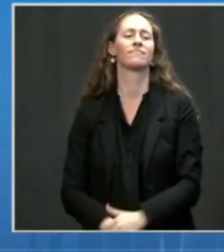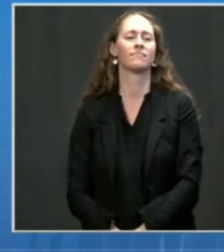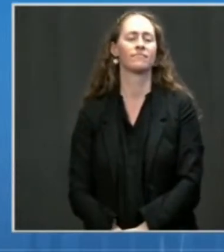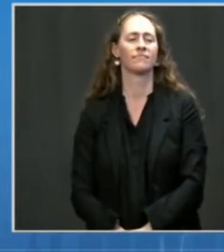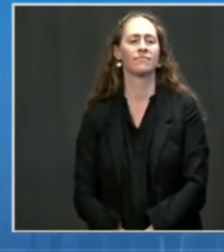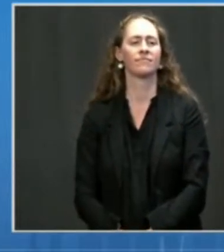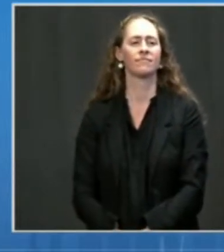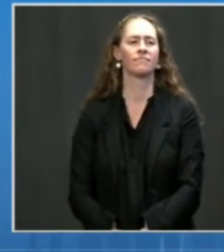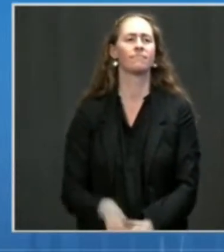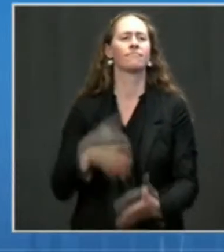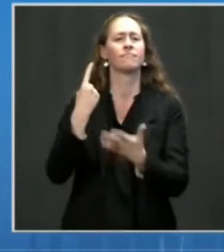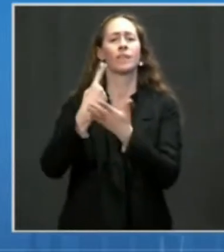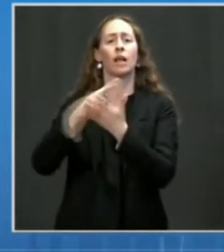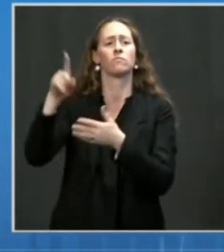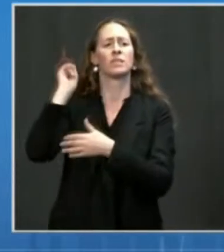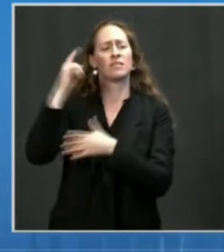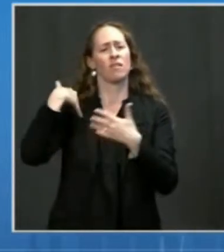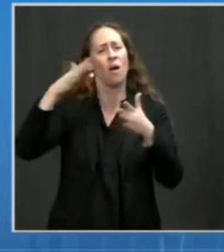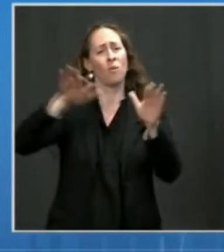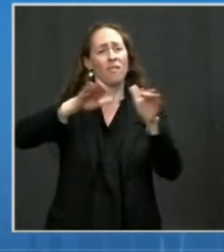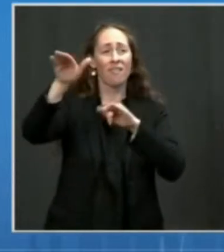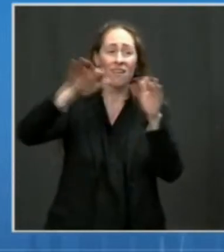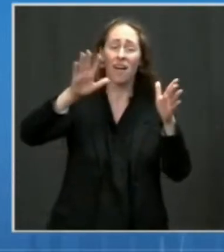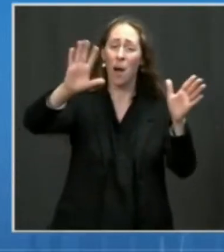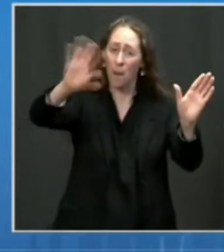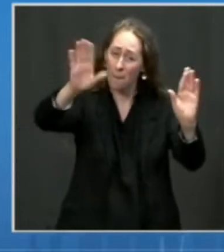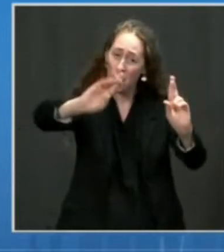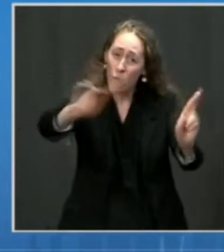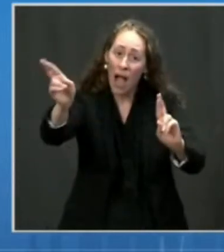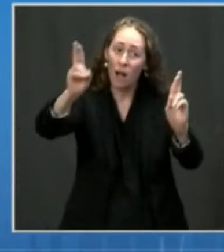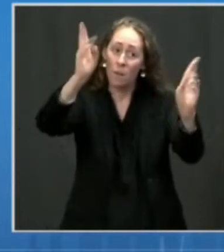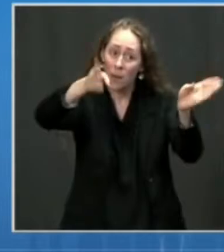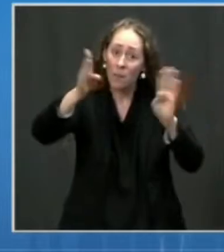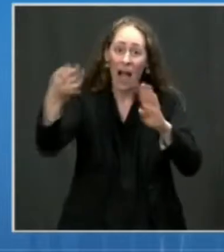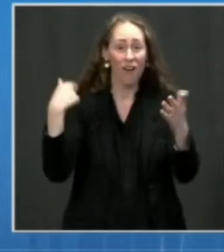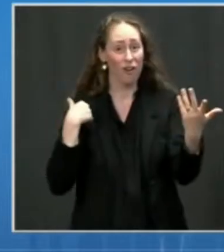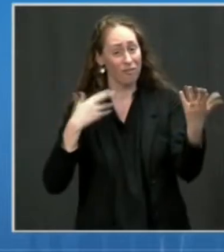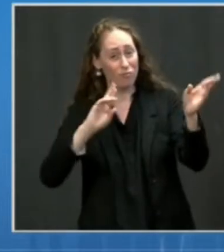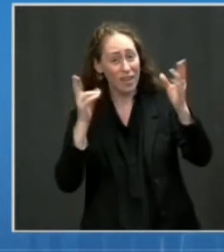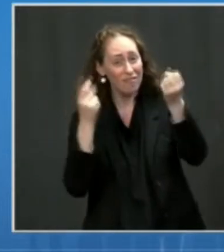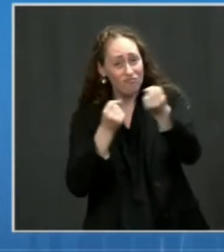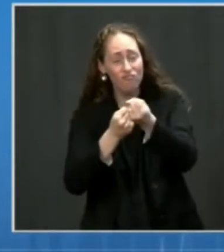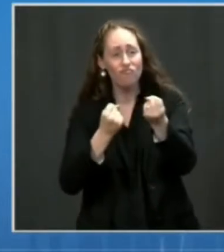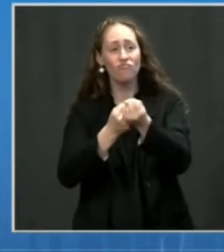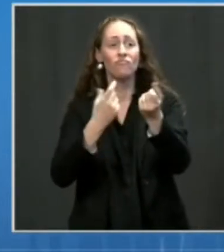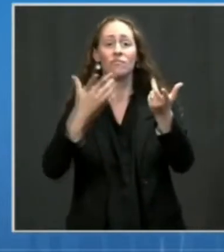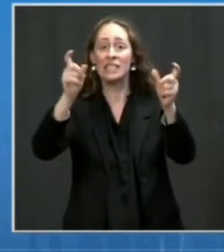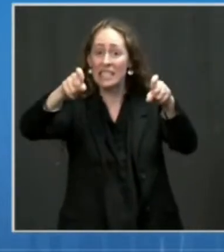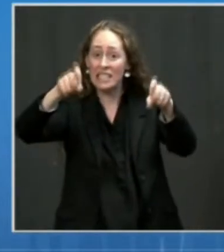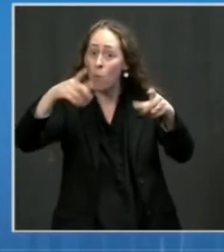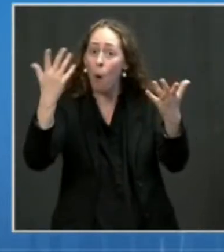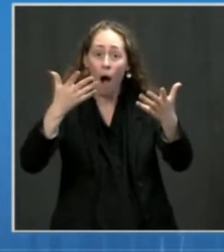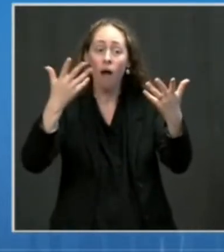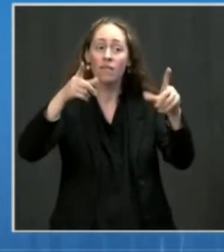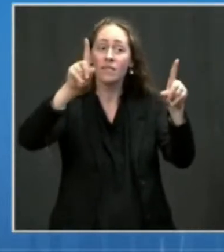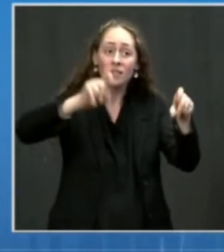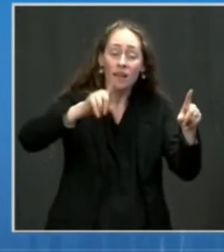RISING CASES WITH FEDERAL ASSISTANCE AND SUPPORT. . WE STAND READY WITH ALL